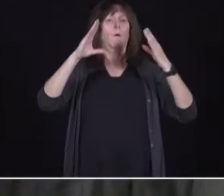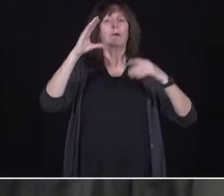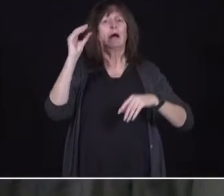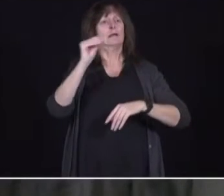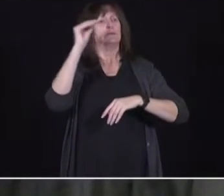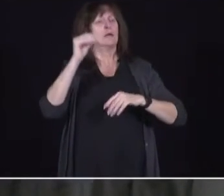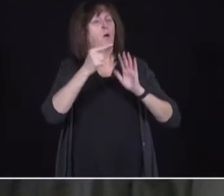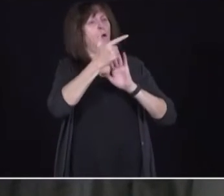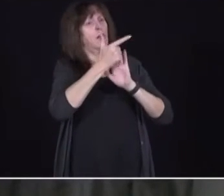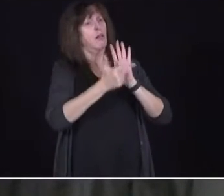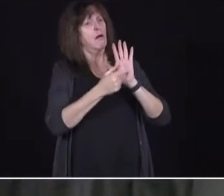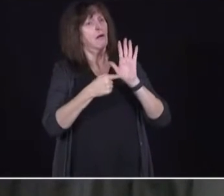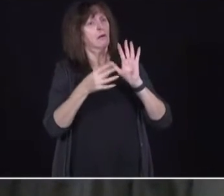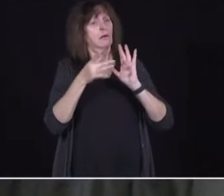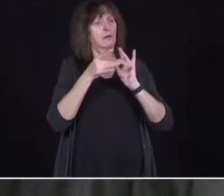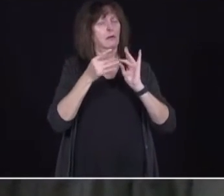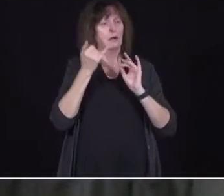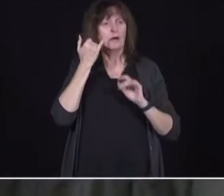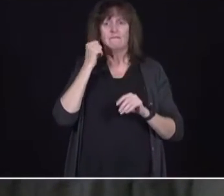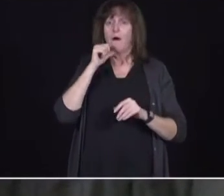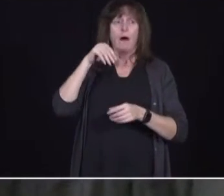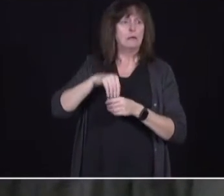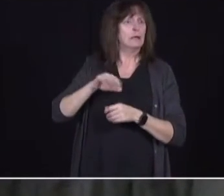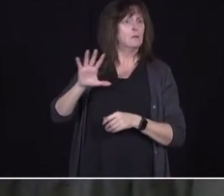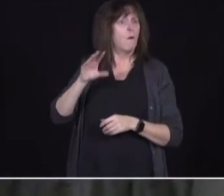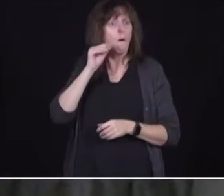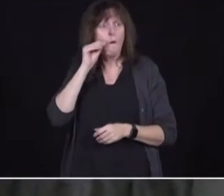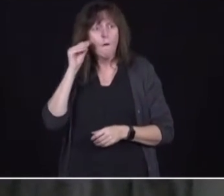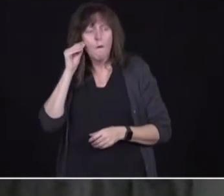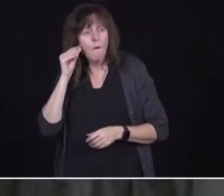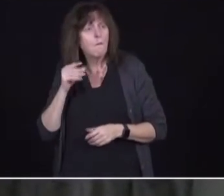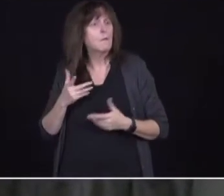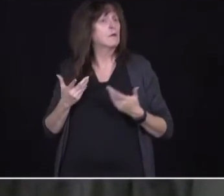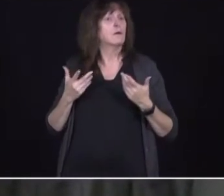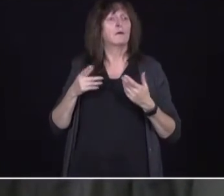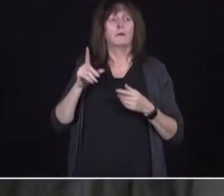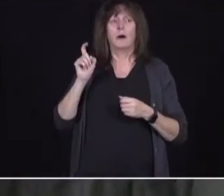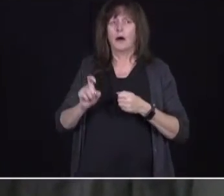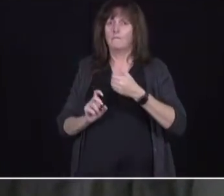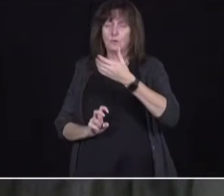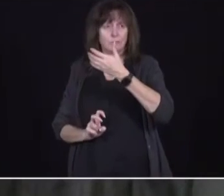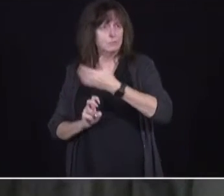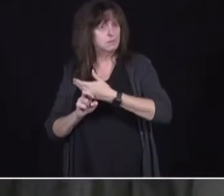place of residents and you need to be fined or you will be ticketed as a